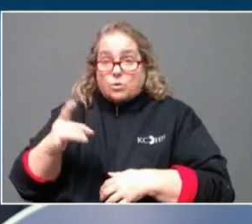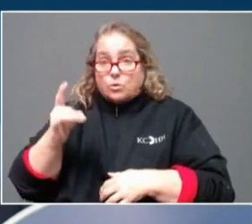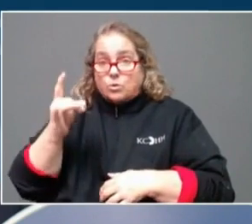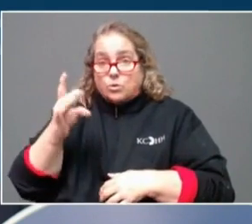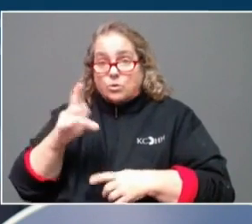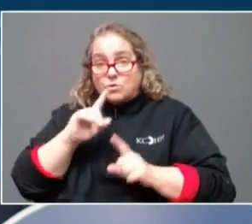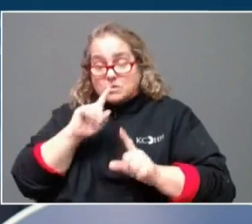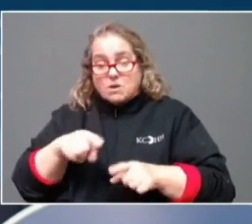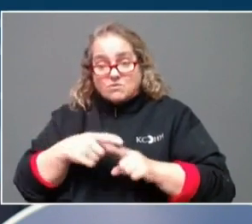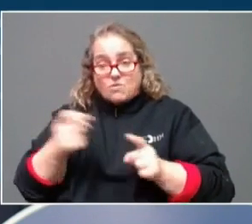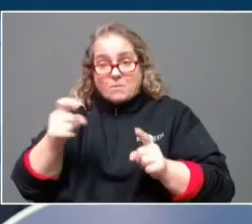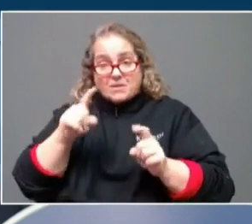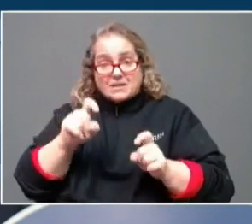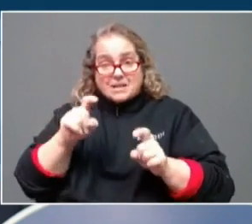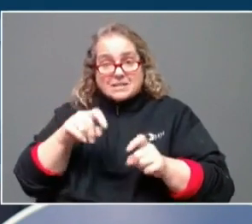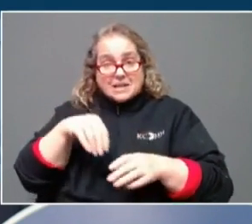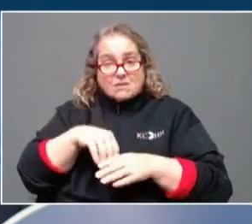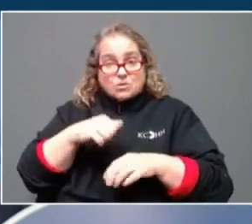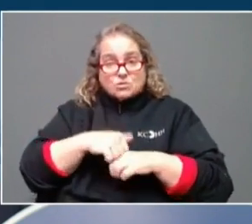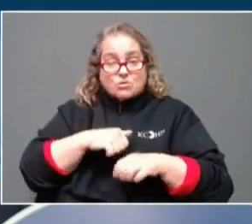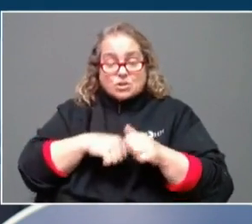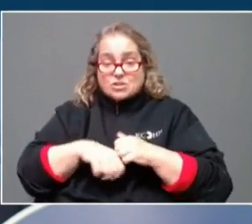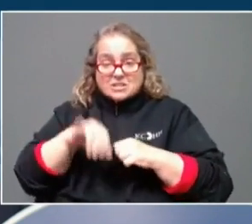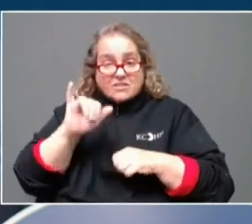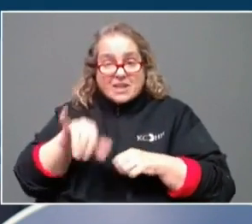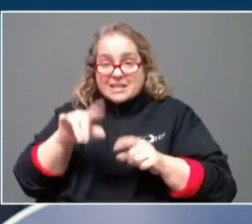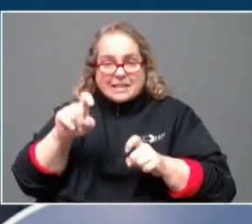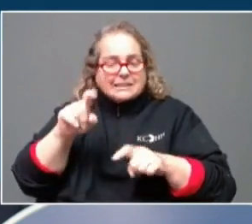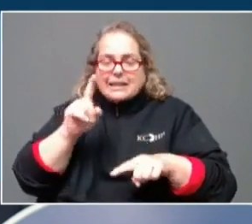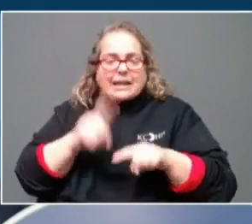infrastructure. It's just that the testing can't keep up with how rapidly